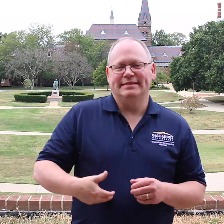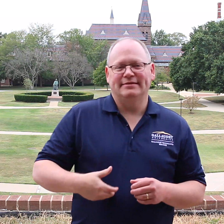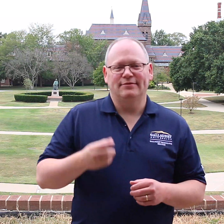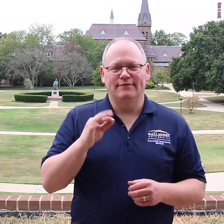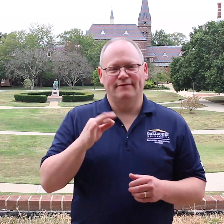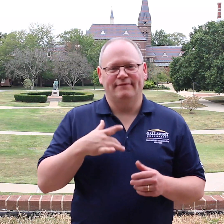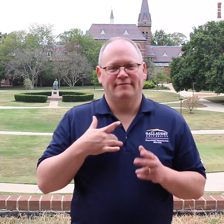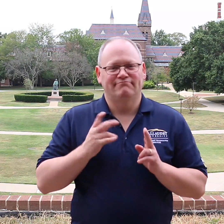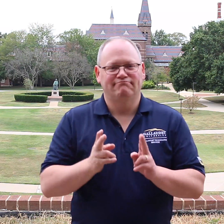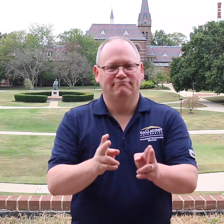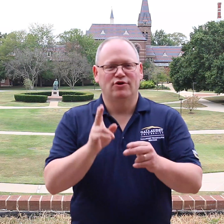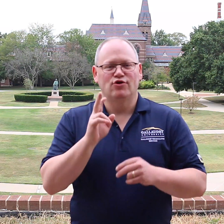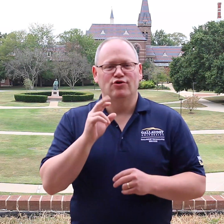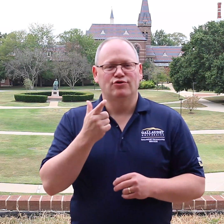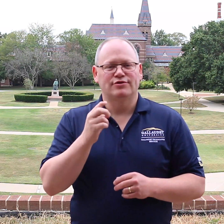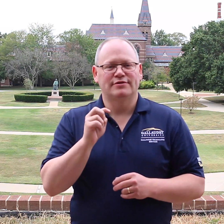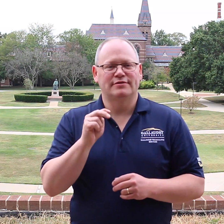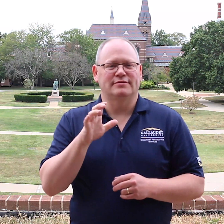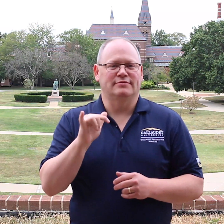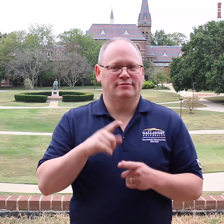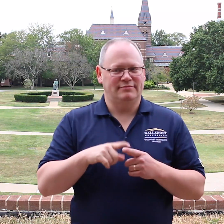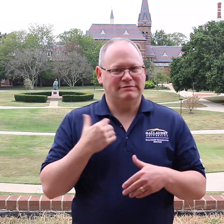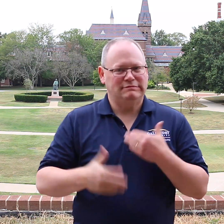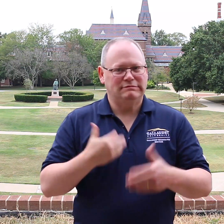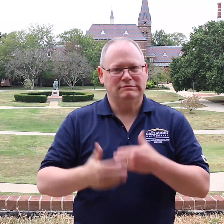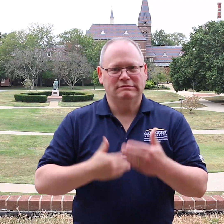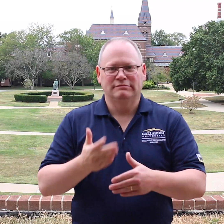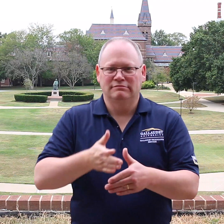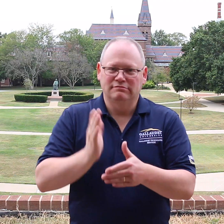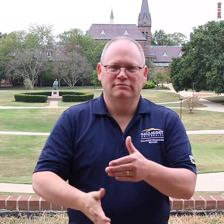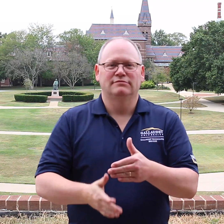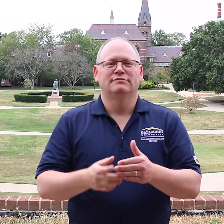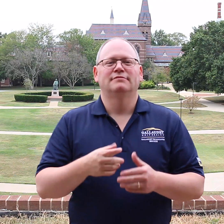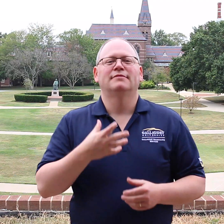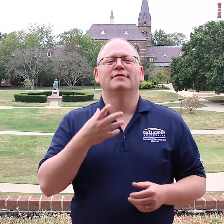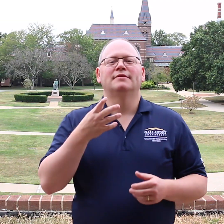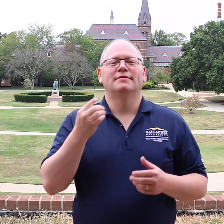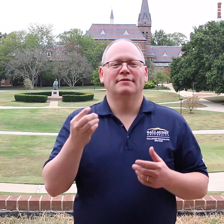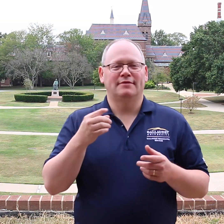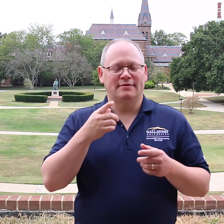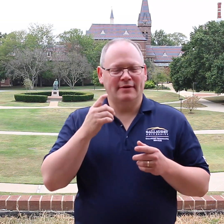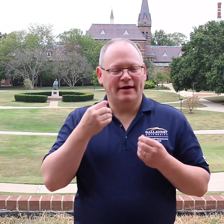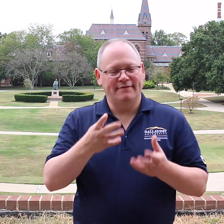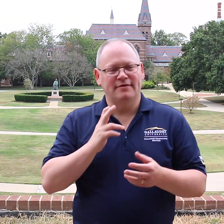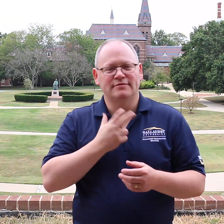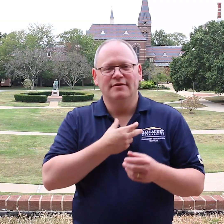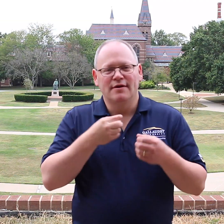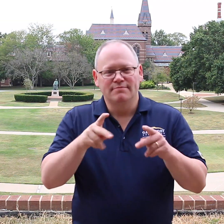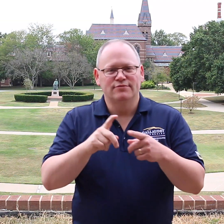Really, that gave us a sense of urgency to really expedite this and get it completed.